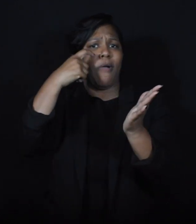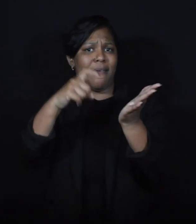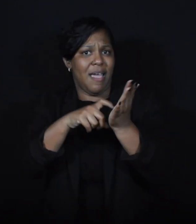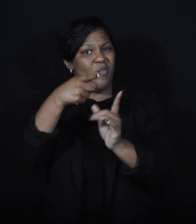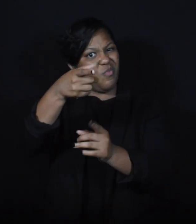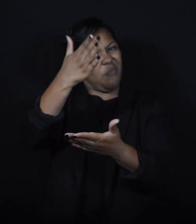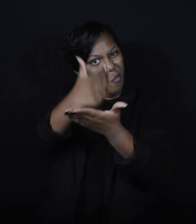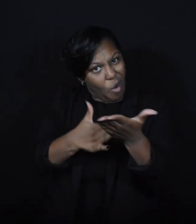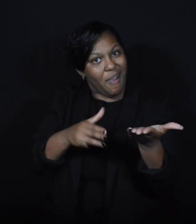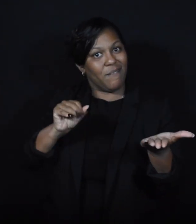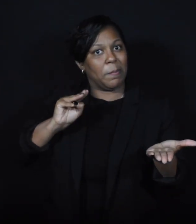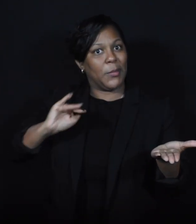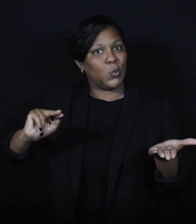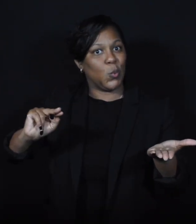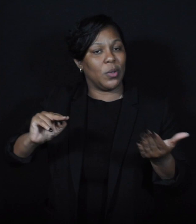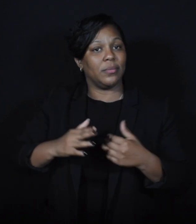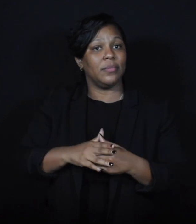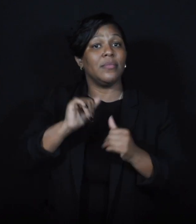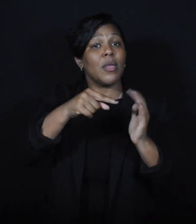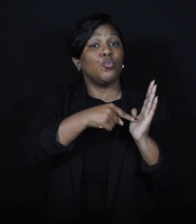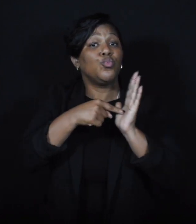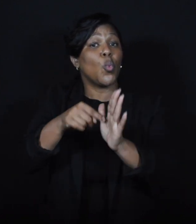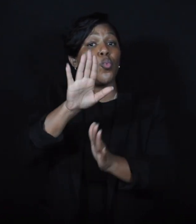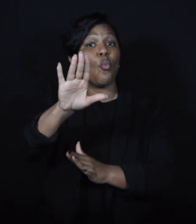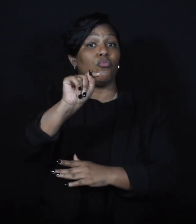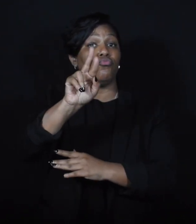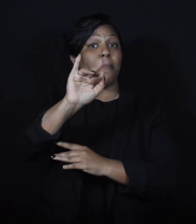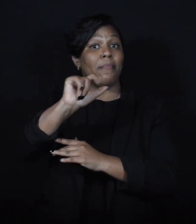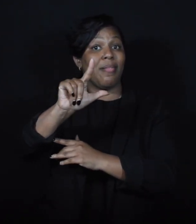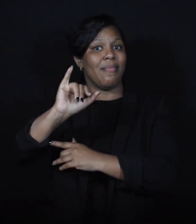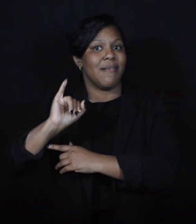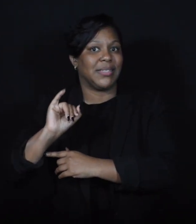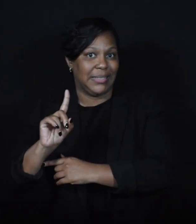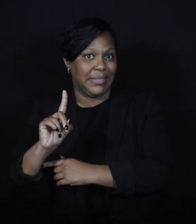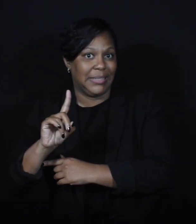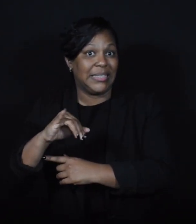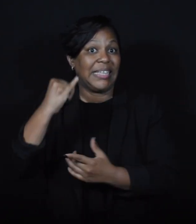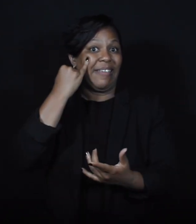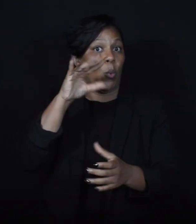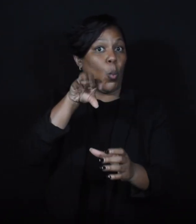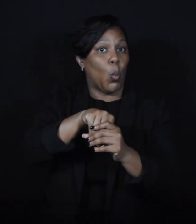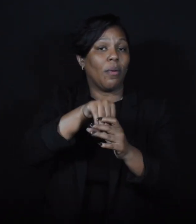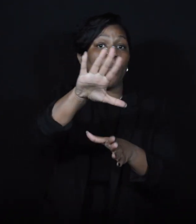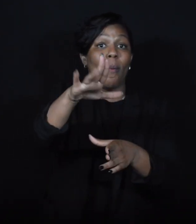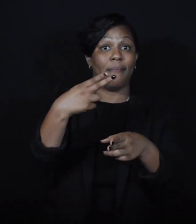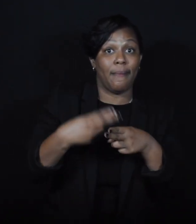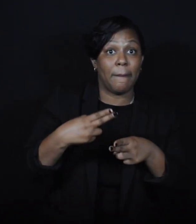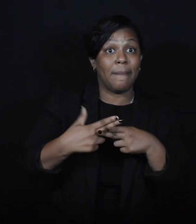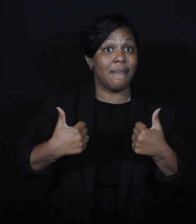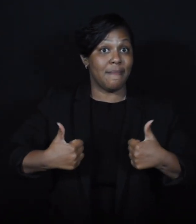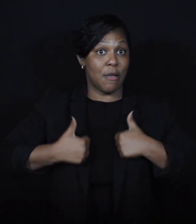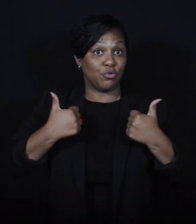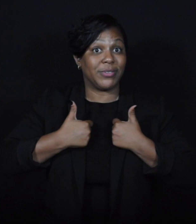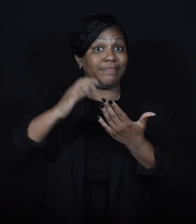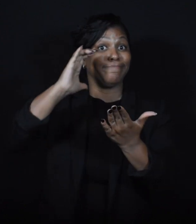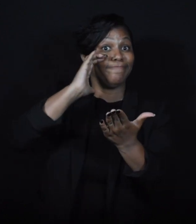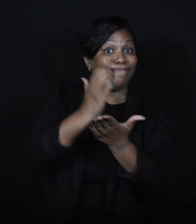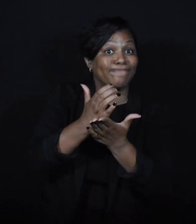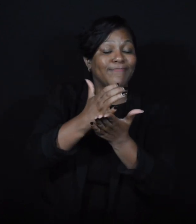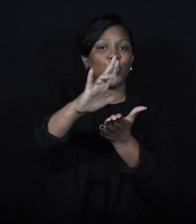you may show your Tribal ID if it includes your name, address, photo, and signature.